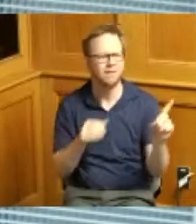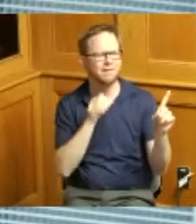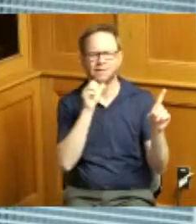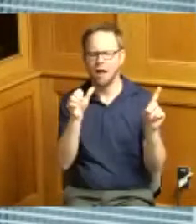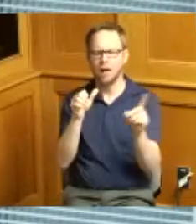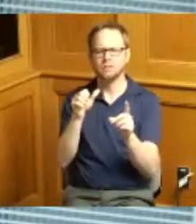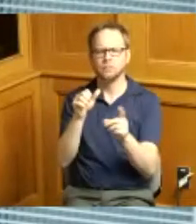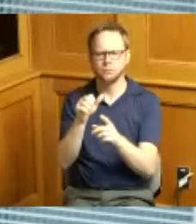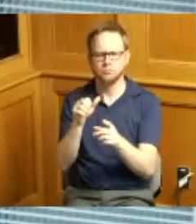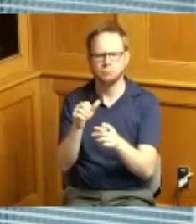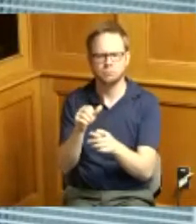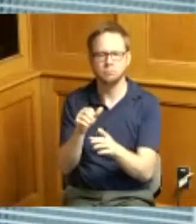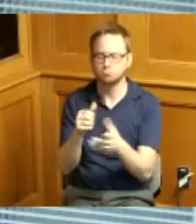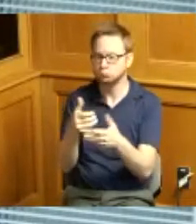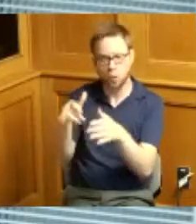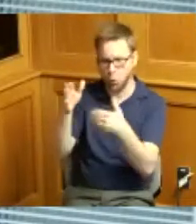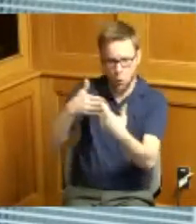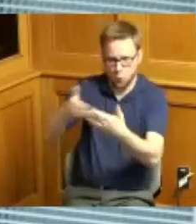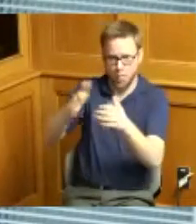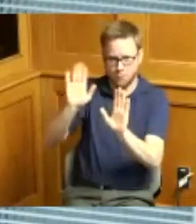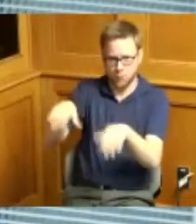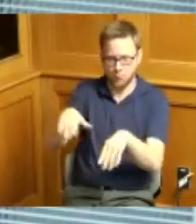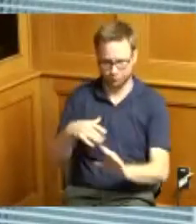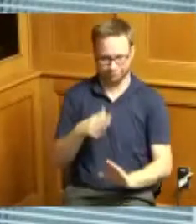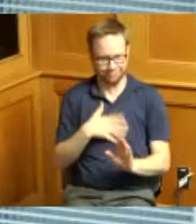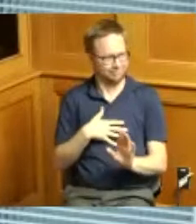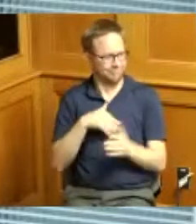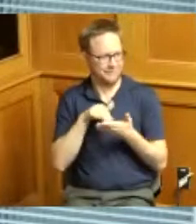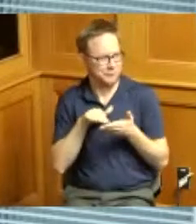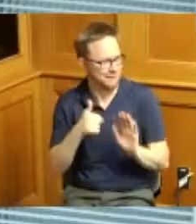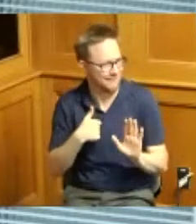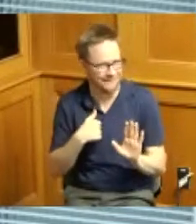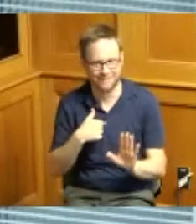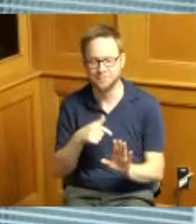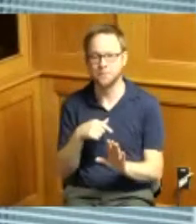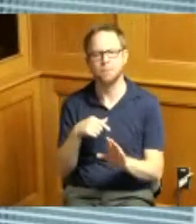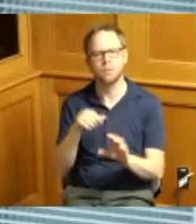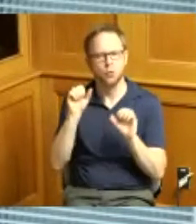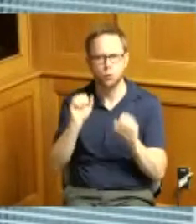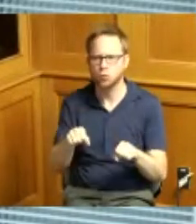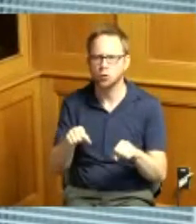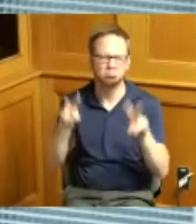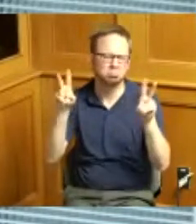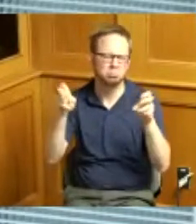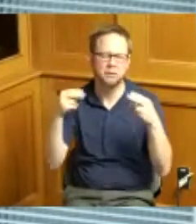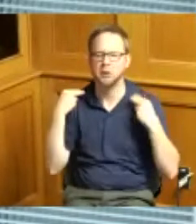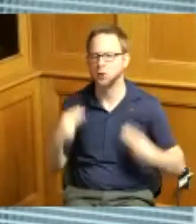or whatever yeah you could oh excuse me you could do human services some counties do an overall